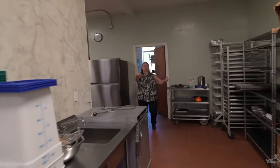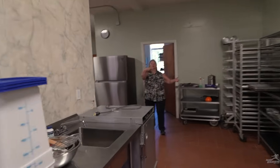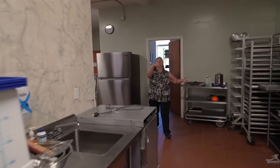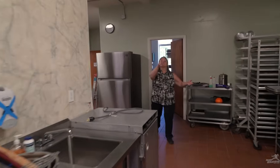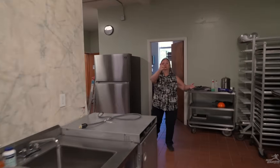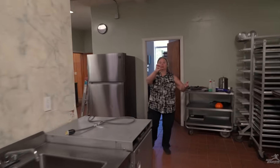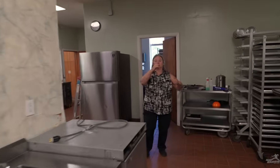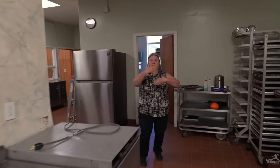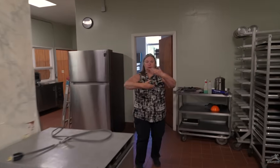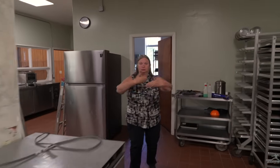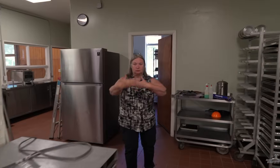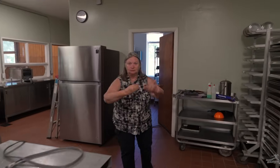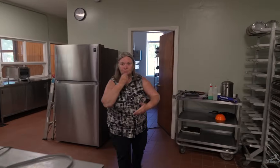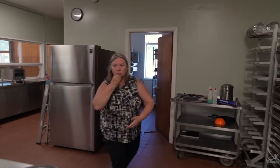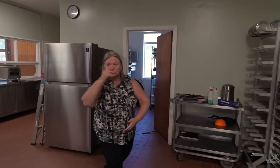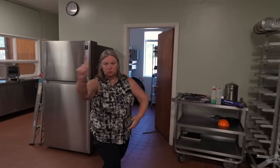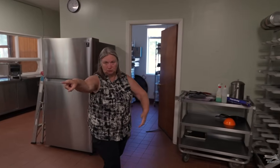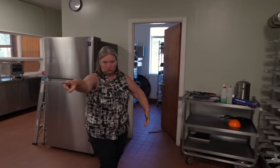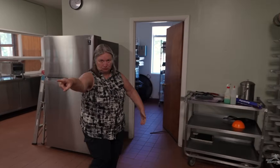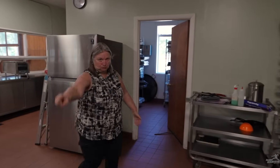Processed foods are stored over there.